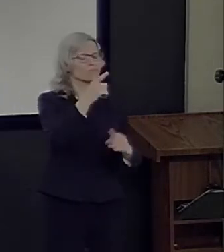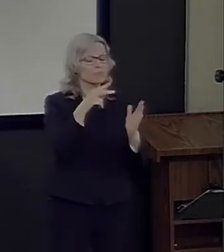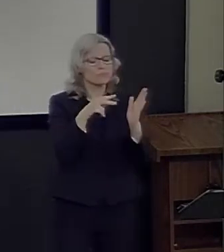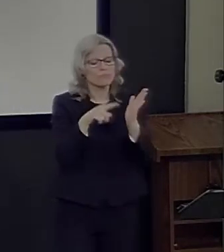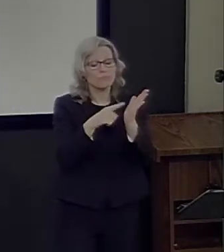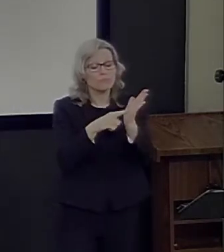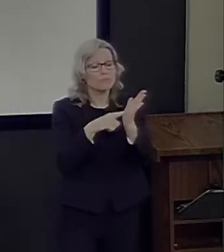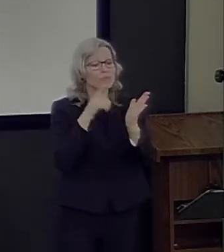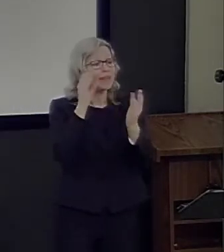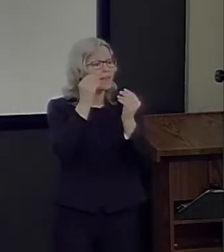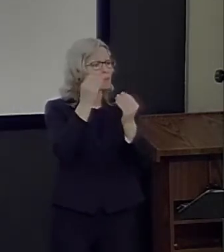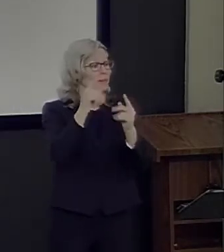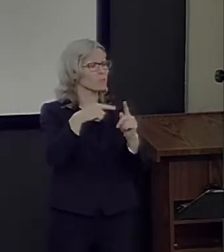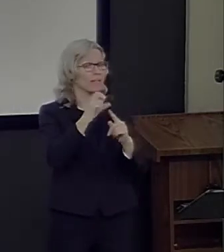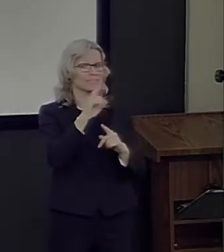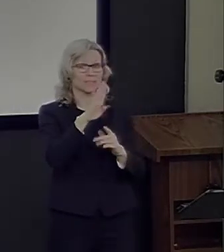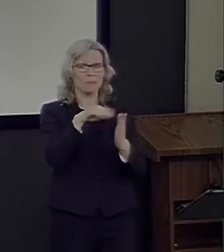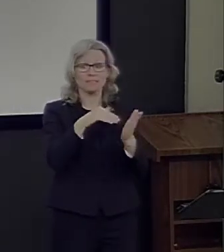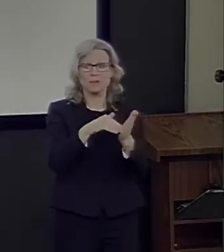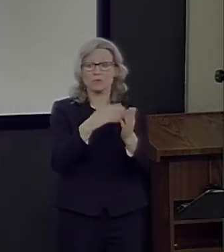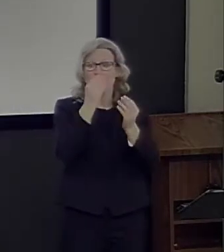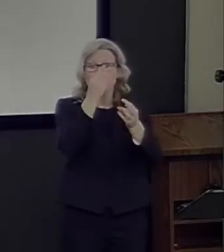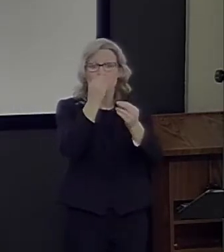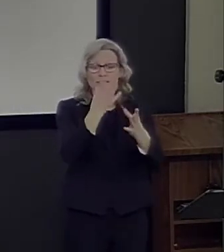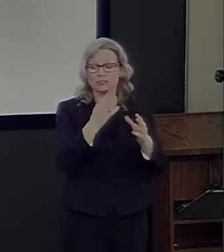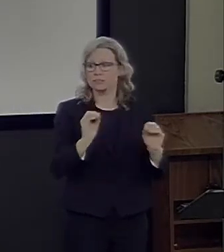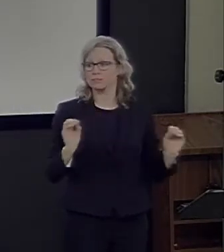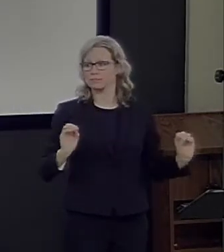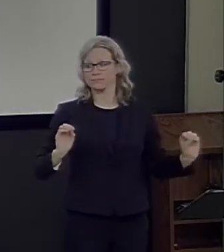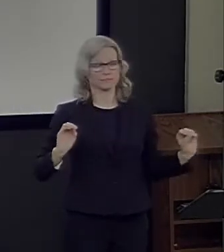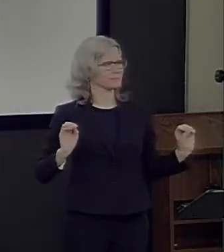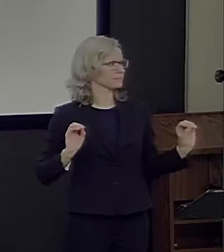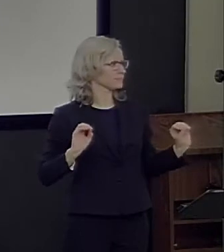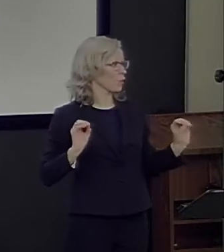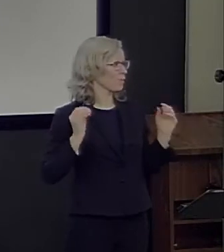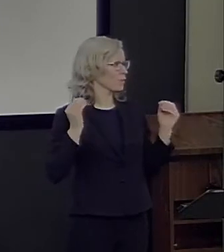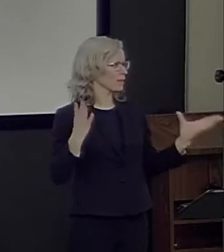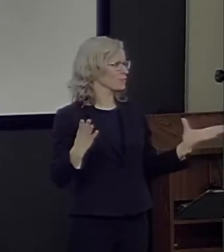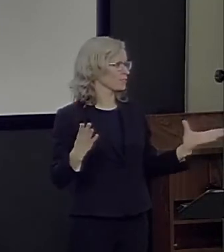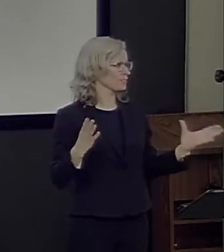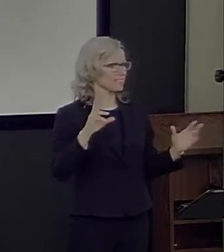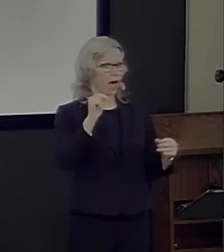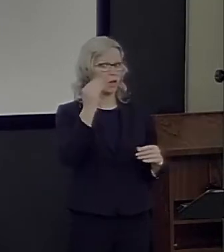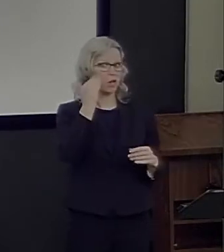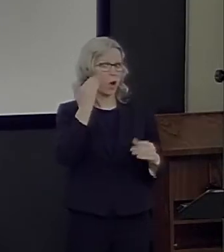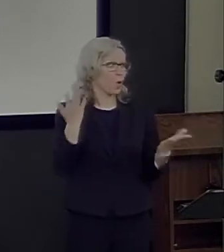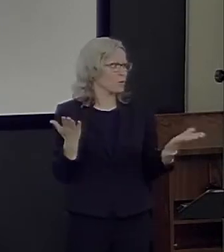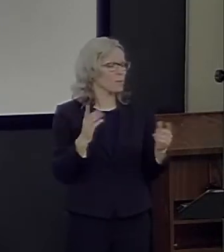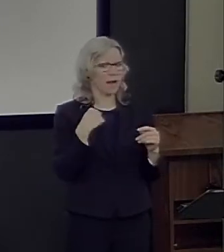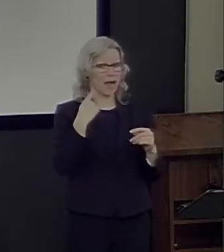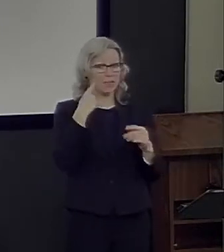the subcentral area is unknown, but I think that in this type of work, we're going to discover what the subcentral area does.